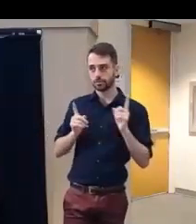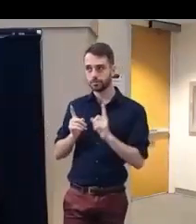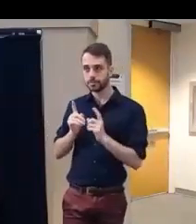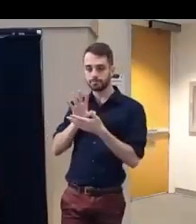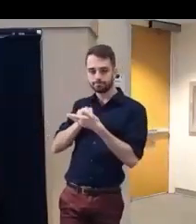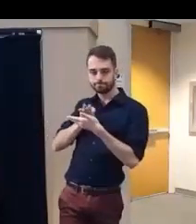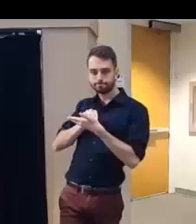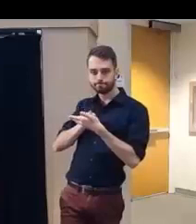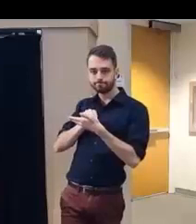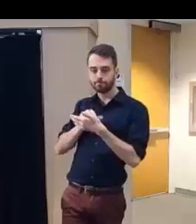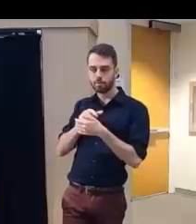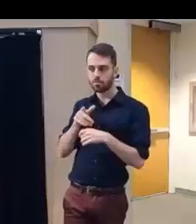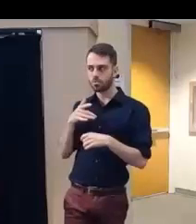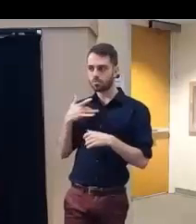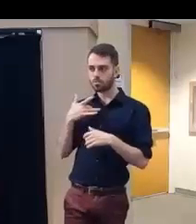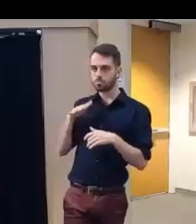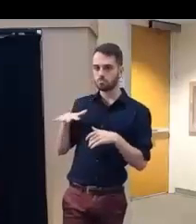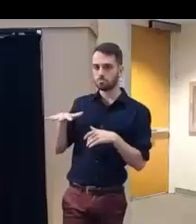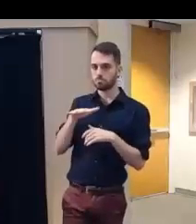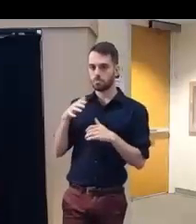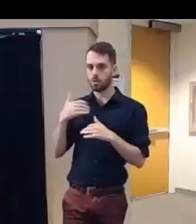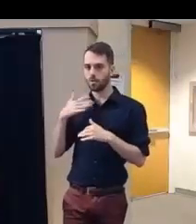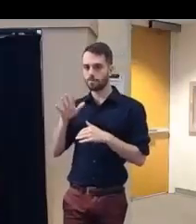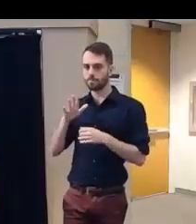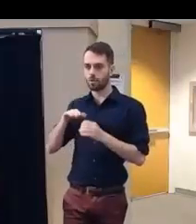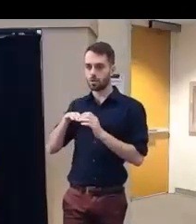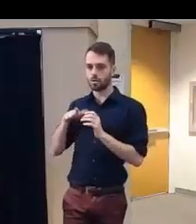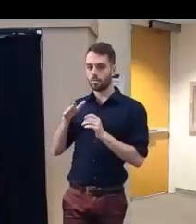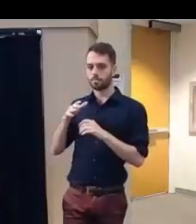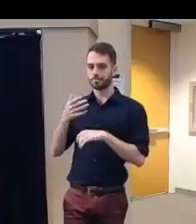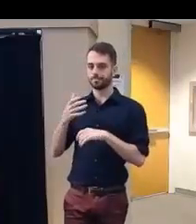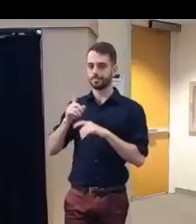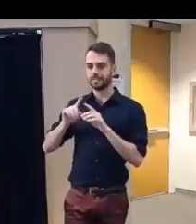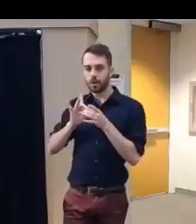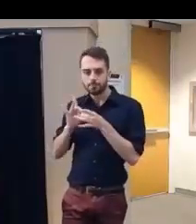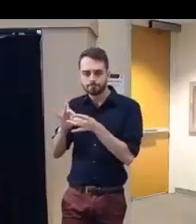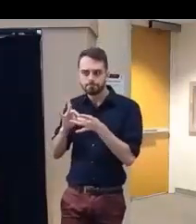how how is you know how how do we hear the team talking about this patient see how the team is